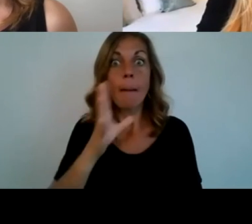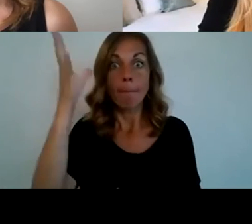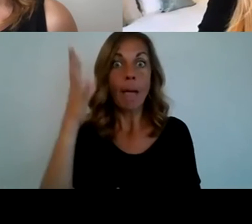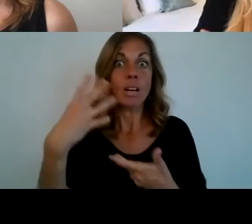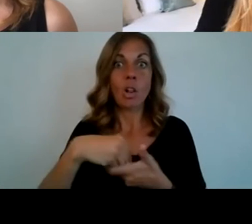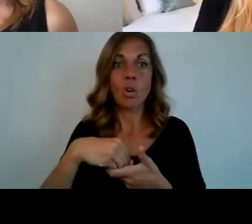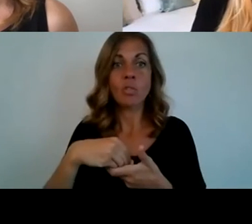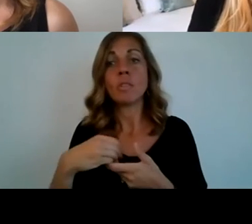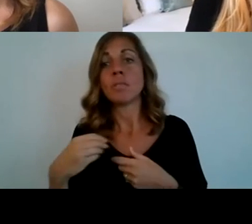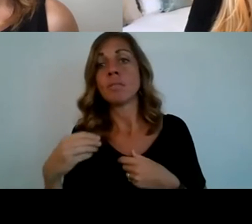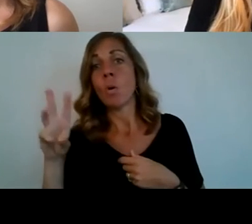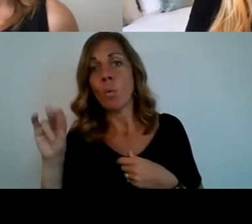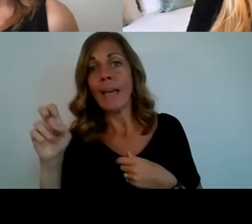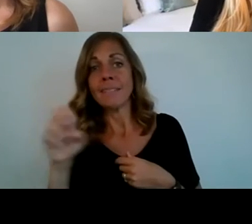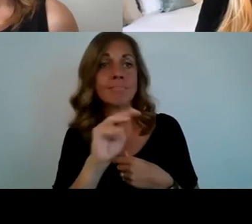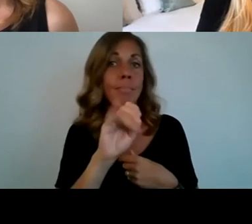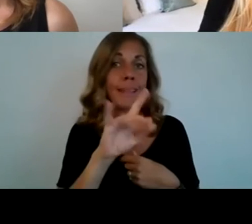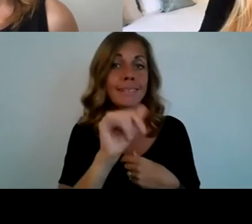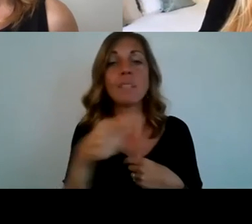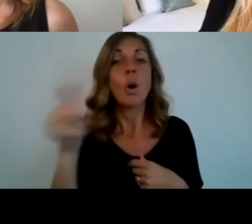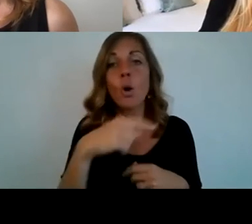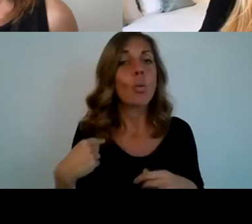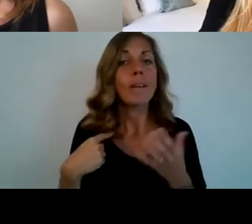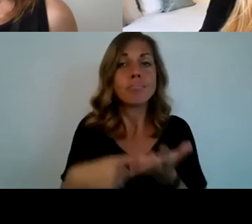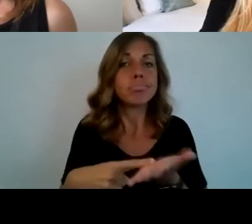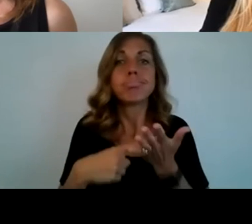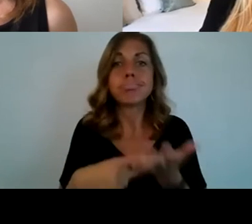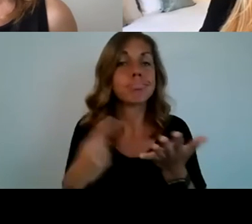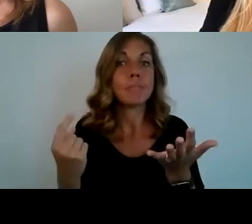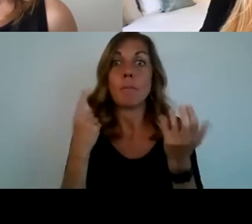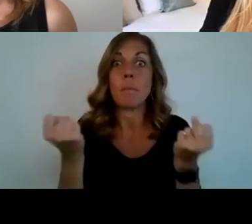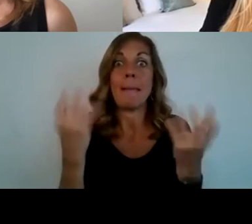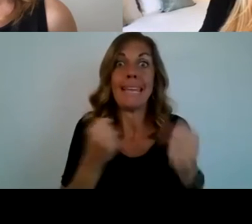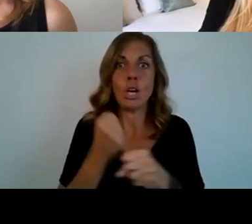you and I have been talking together for years since we worked at Reddit around what inclusive